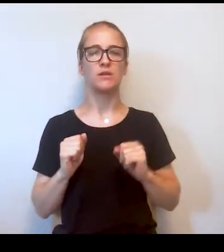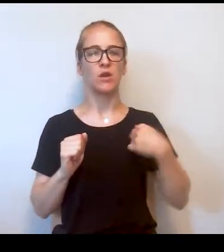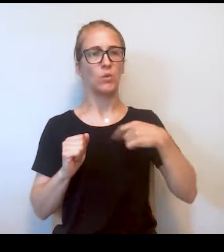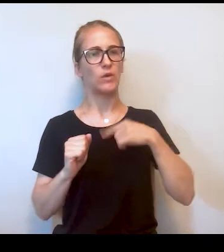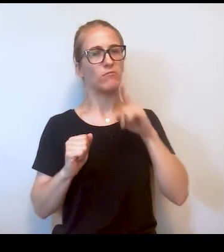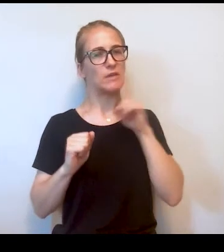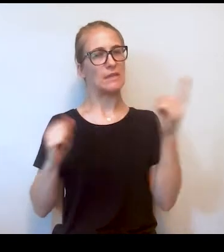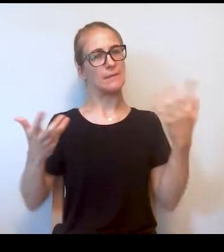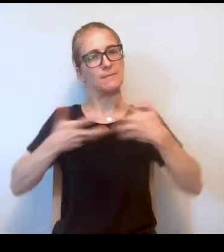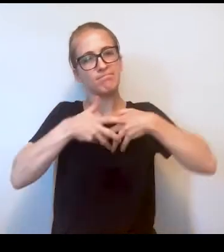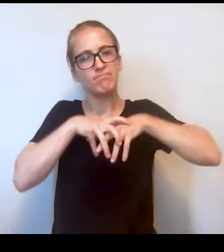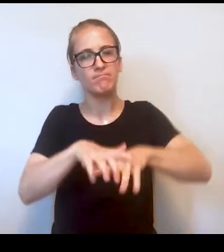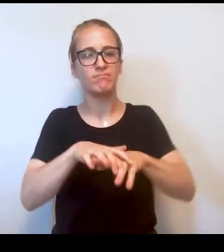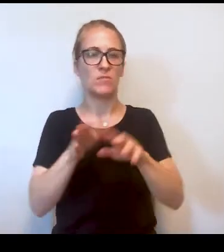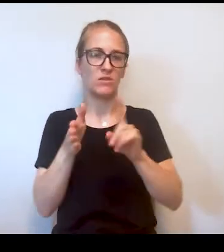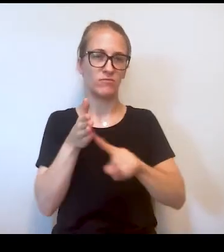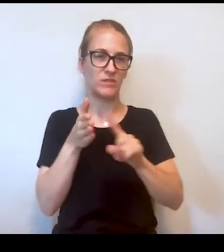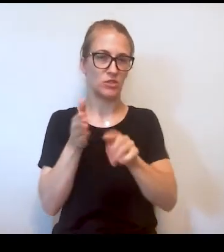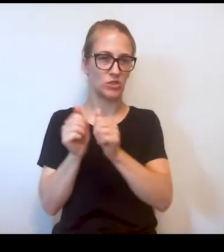We blend our research together